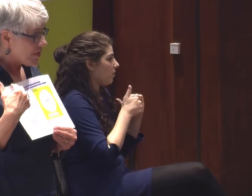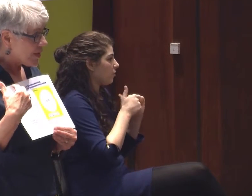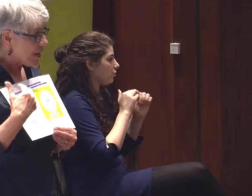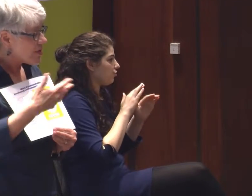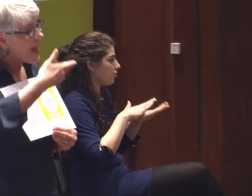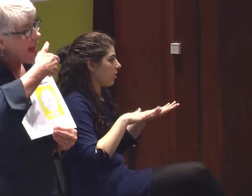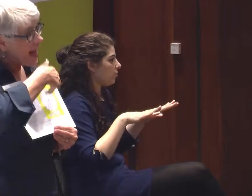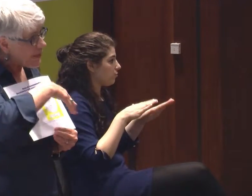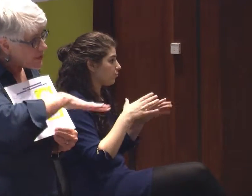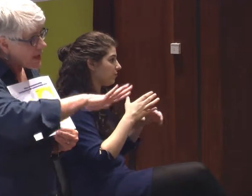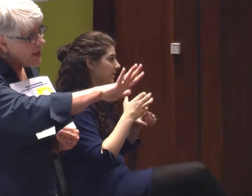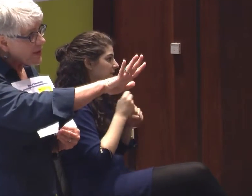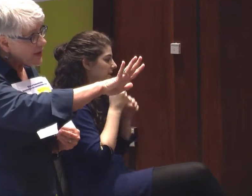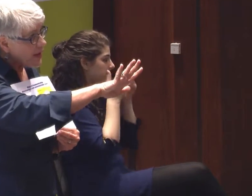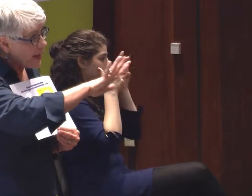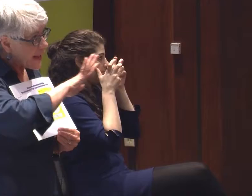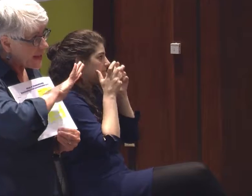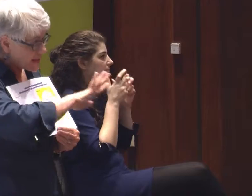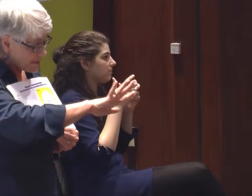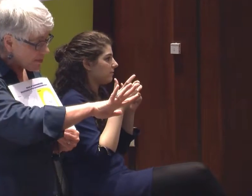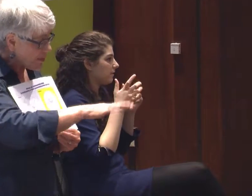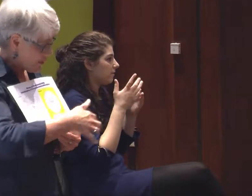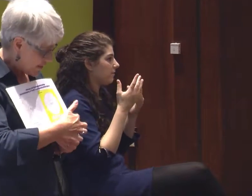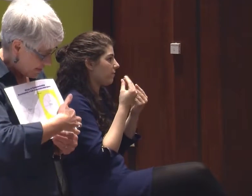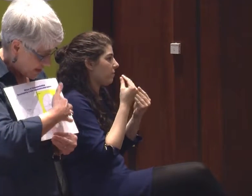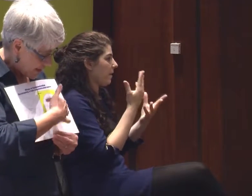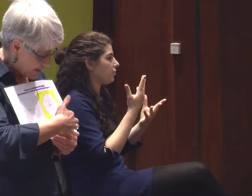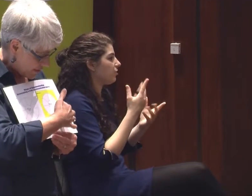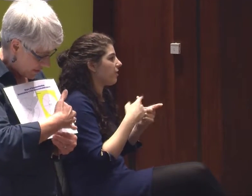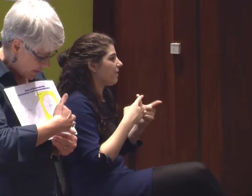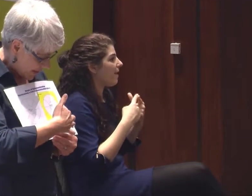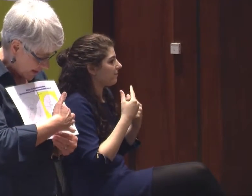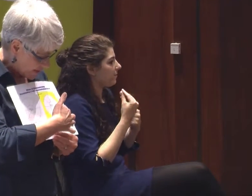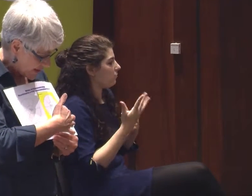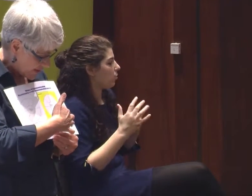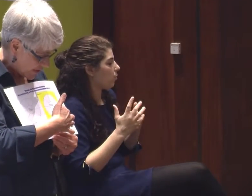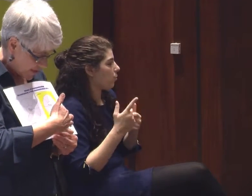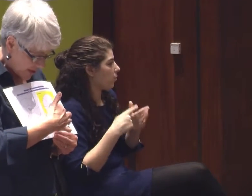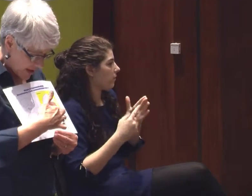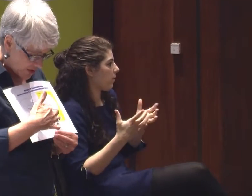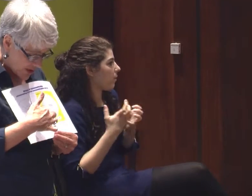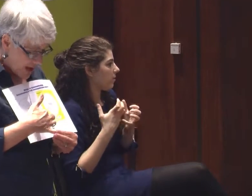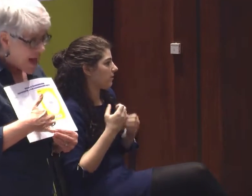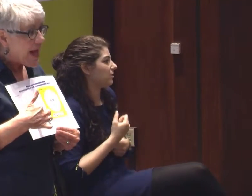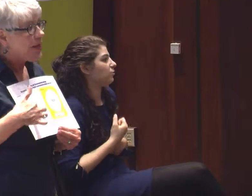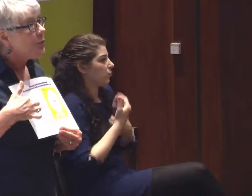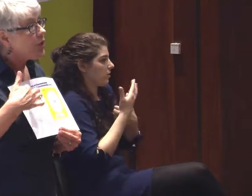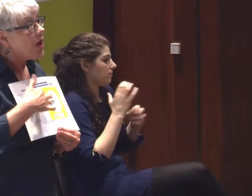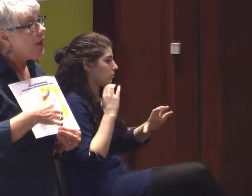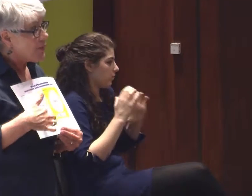communication, how the child lets people know what they want - their expressive communication, and you put all the